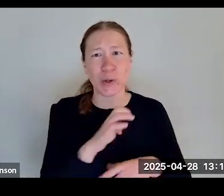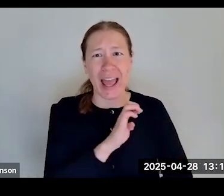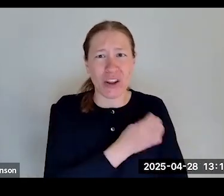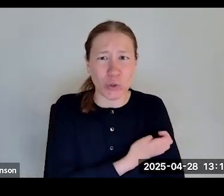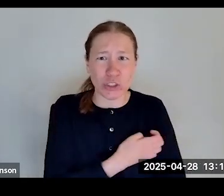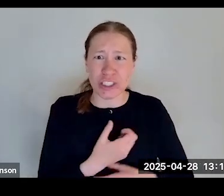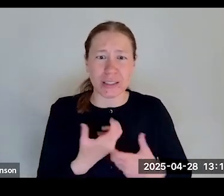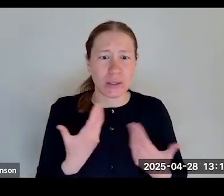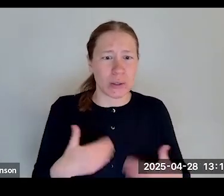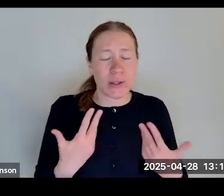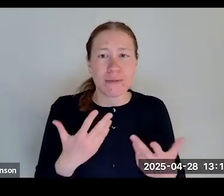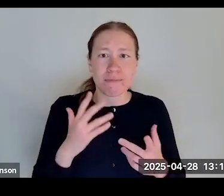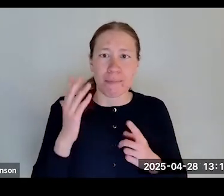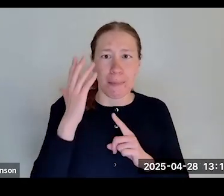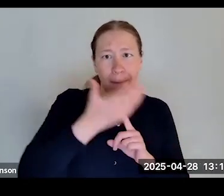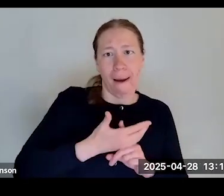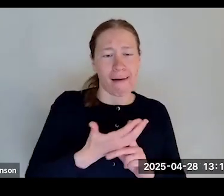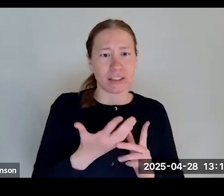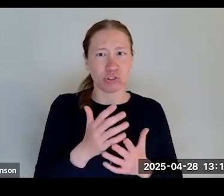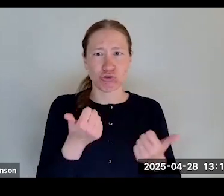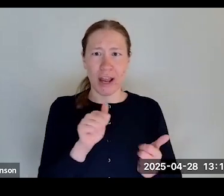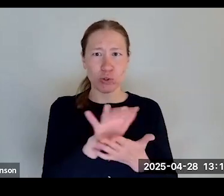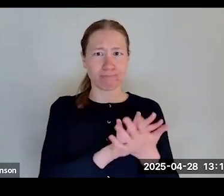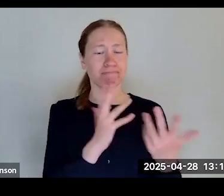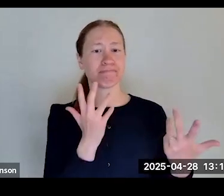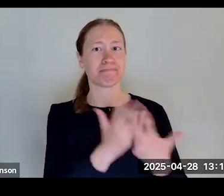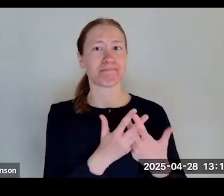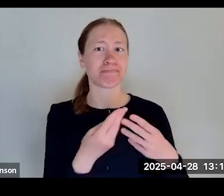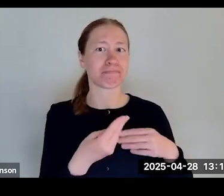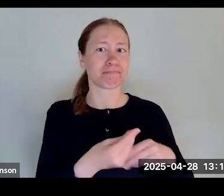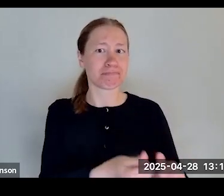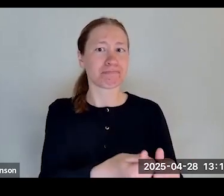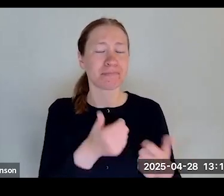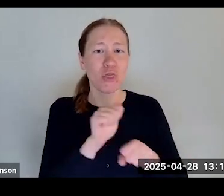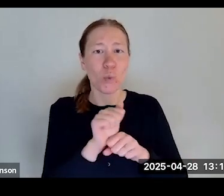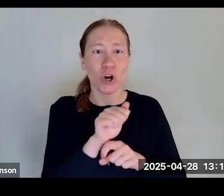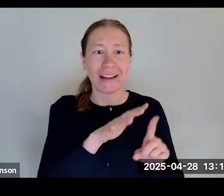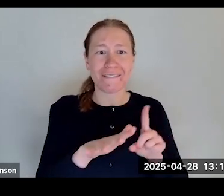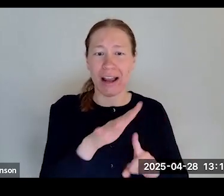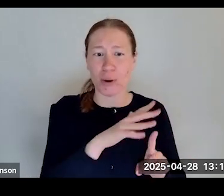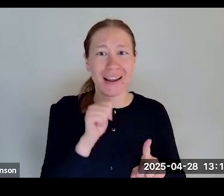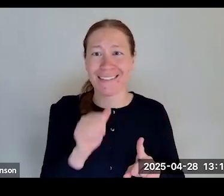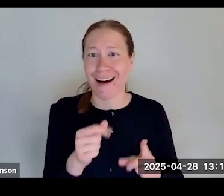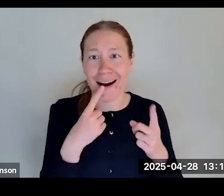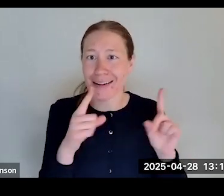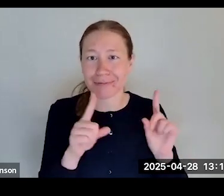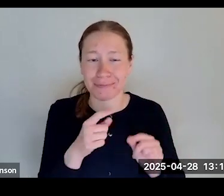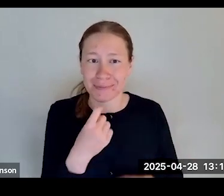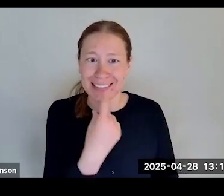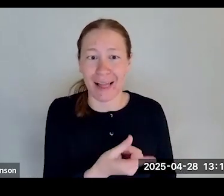and camouflaging to kind of fit within the work environment while not disclosing. And then improving your self-image